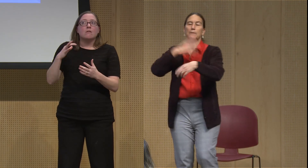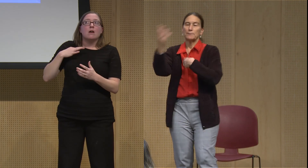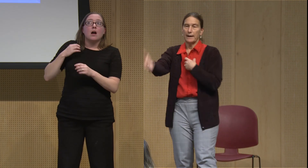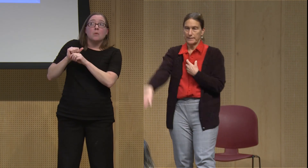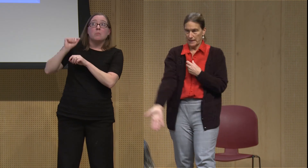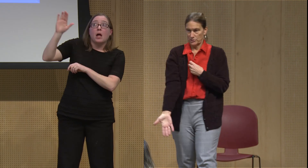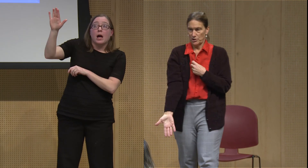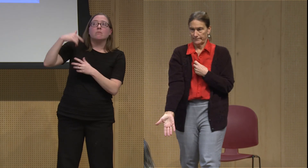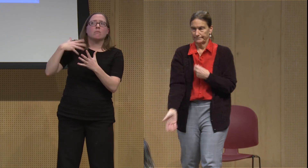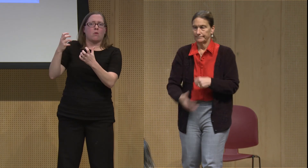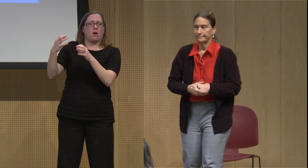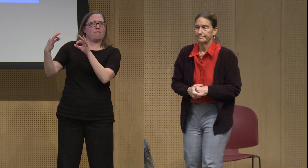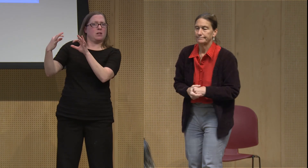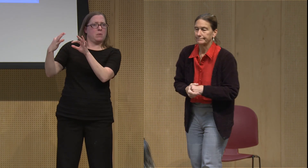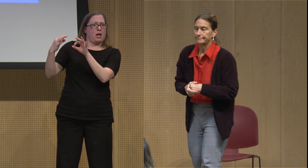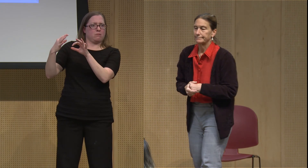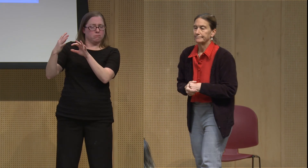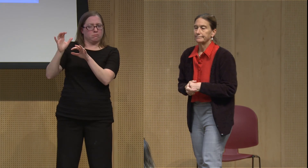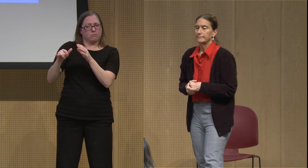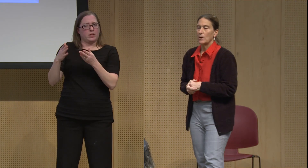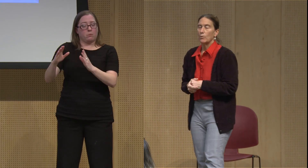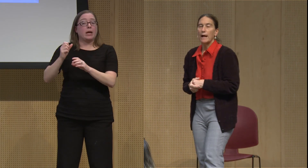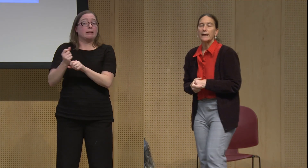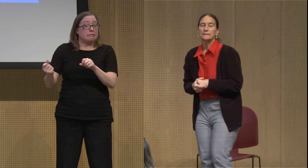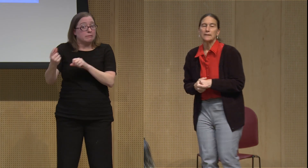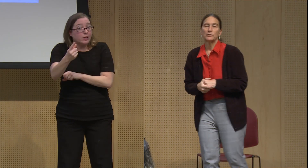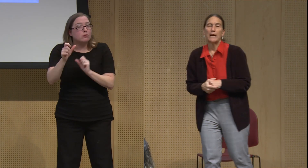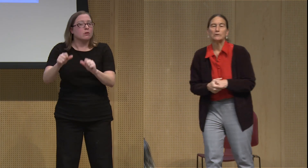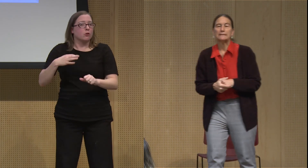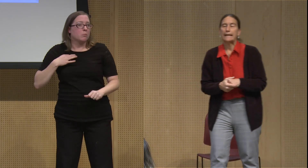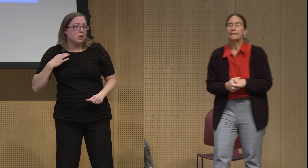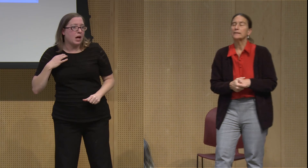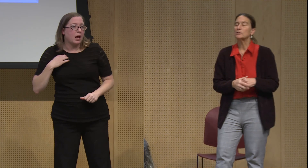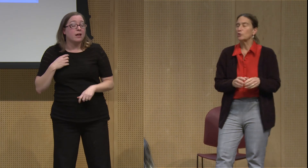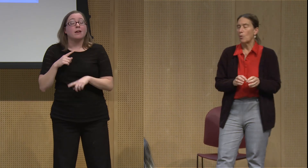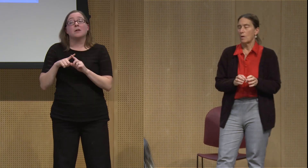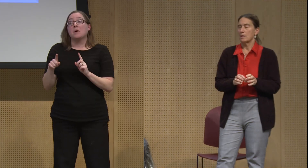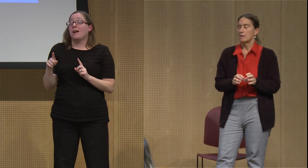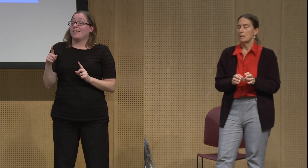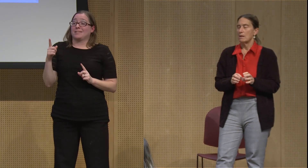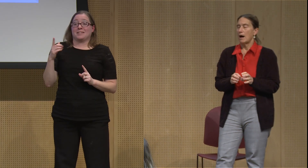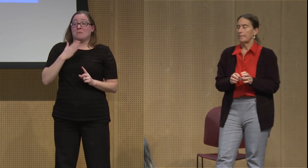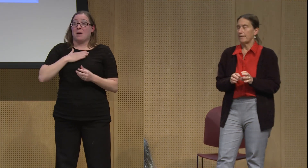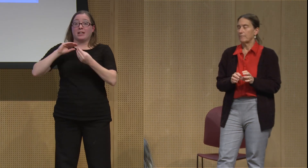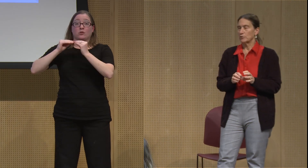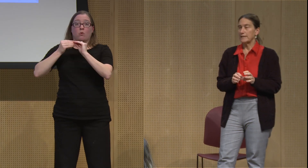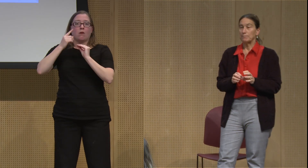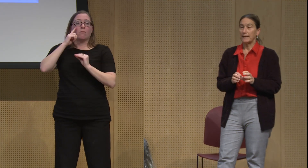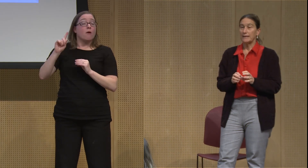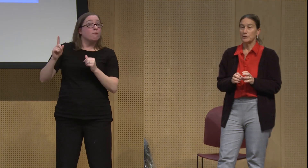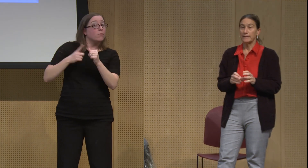THE NEXT YEAR." WELL, I GOT SUCH AN OUTSTANDING SCORE ON THAT FIRST APPLICATION THAT I GOT